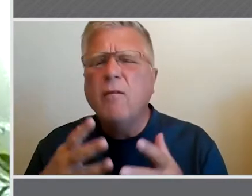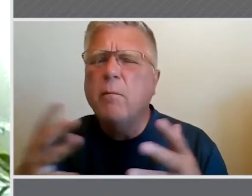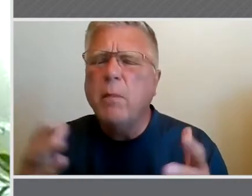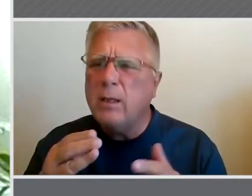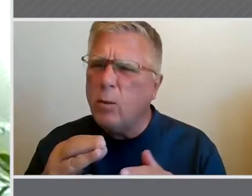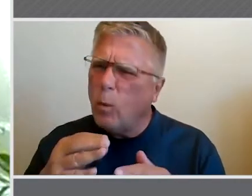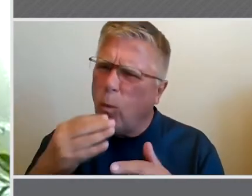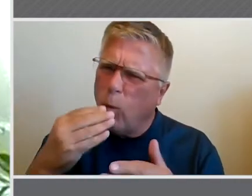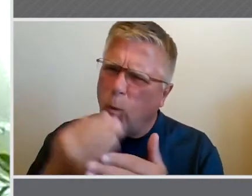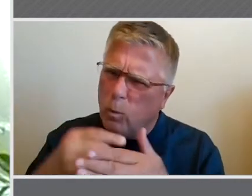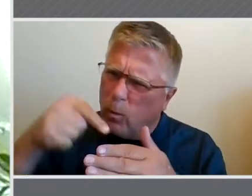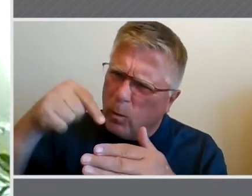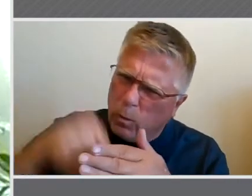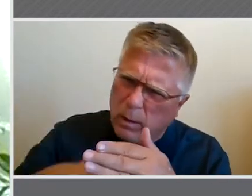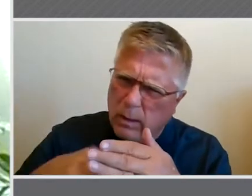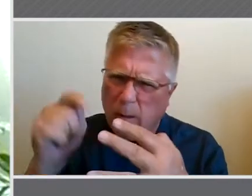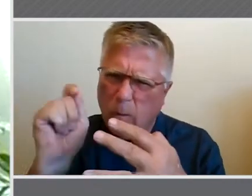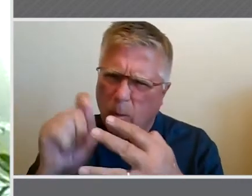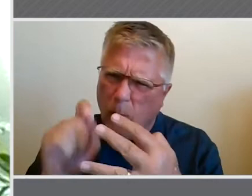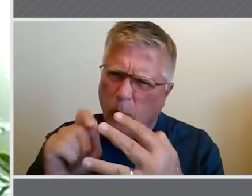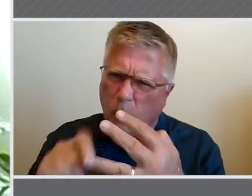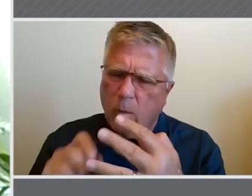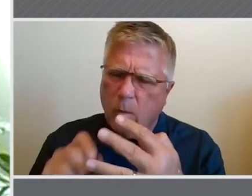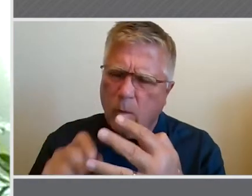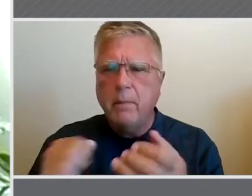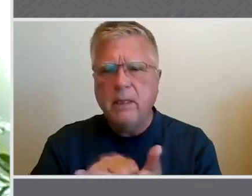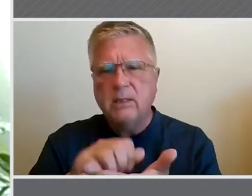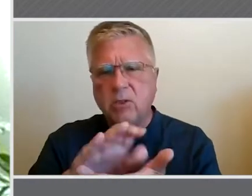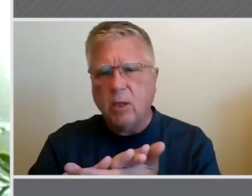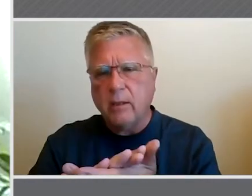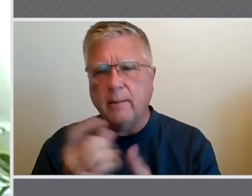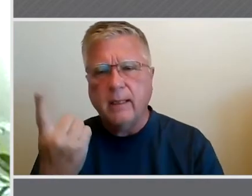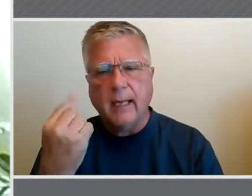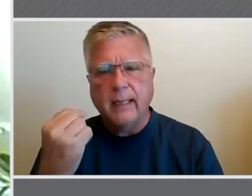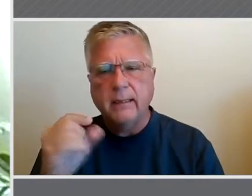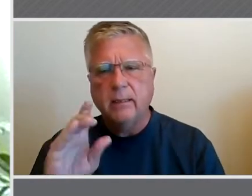A lot of the documents related to last year's capital budget process, the development of